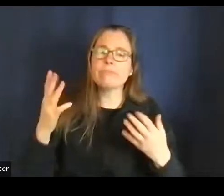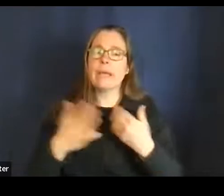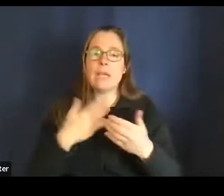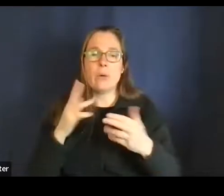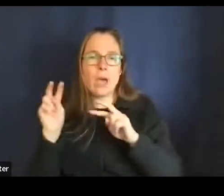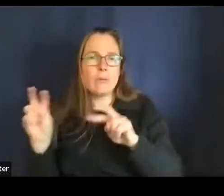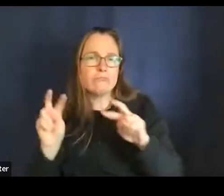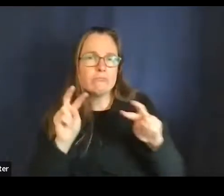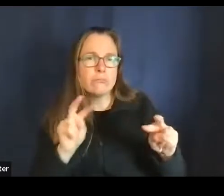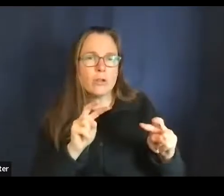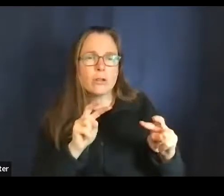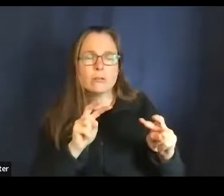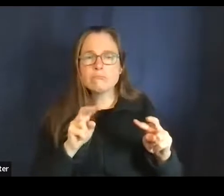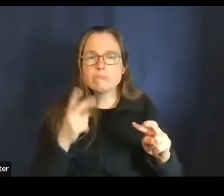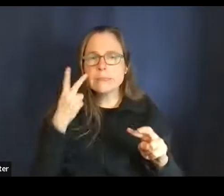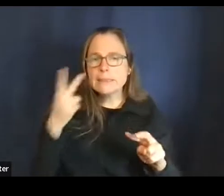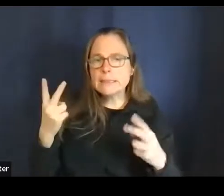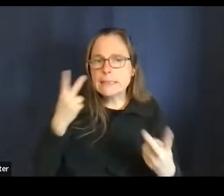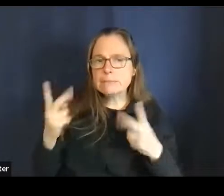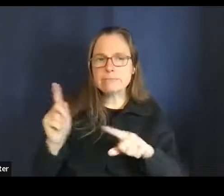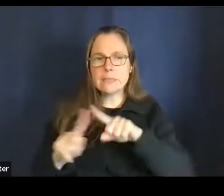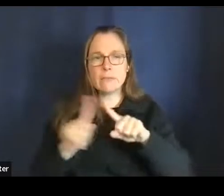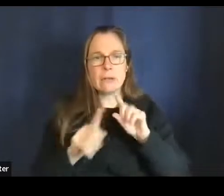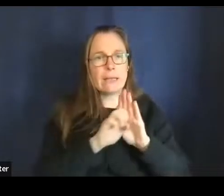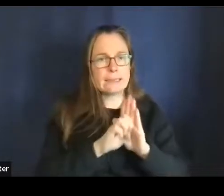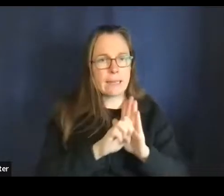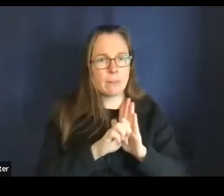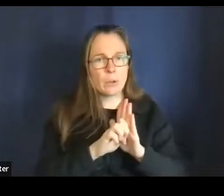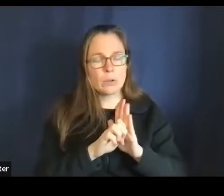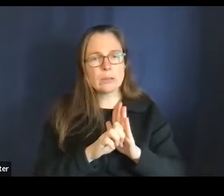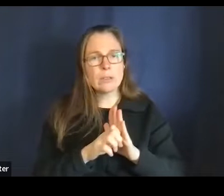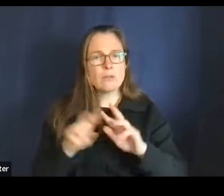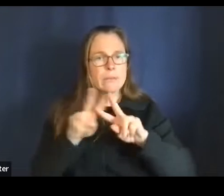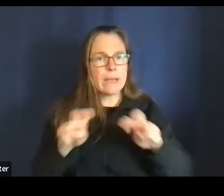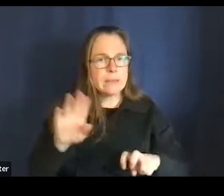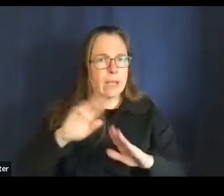as we think about roles and responsibilities within the structure that the Charter